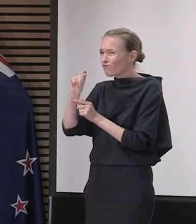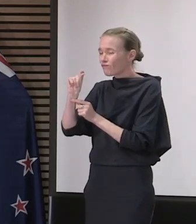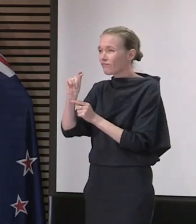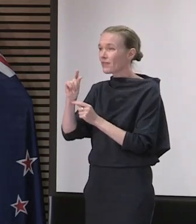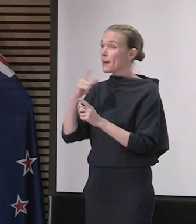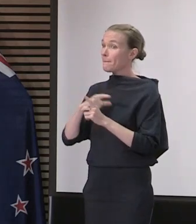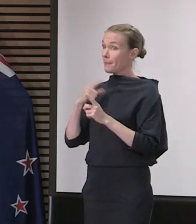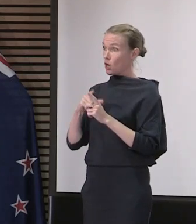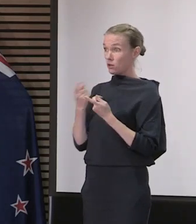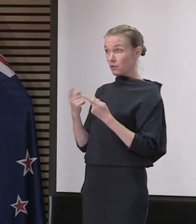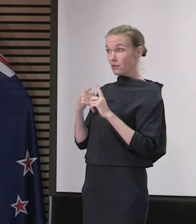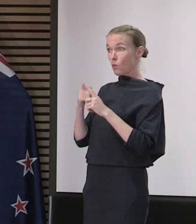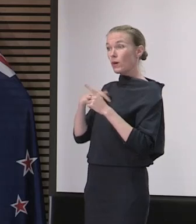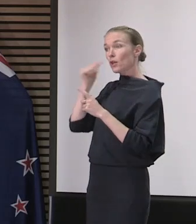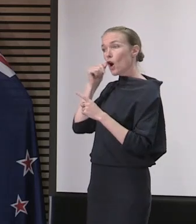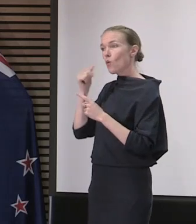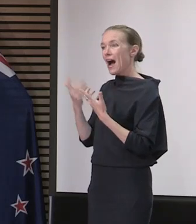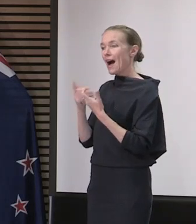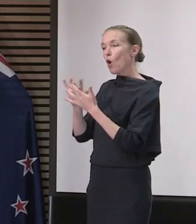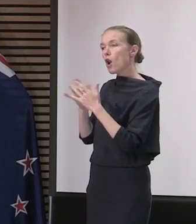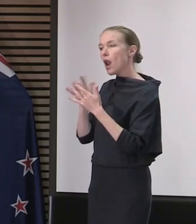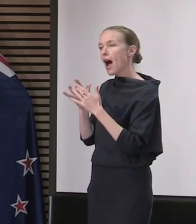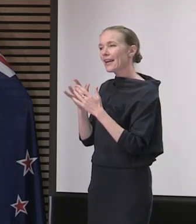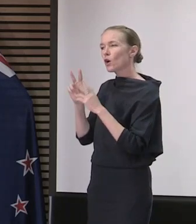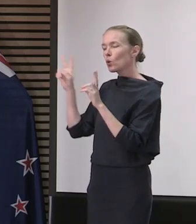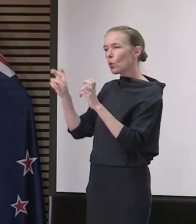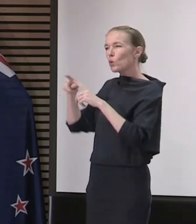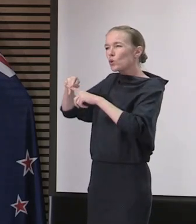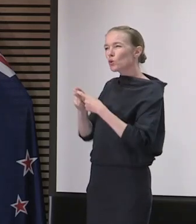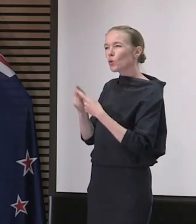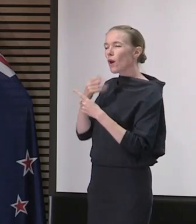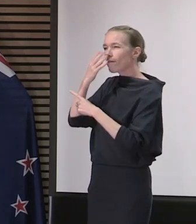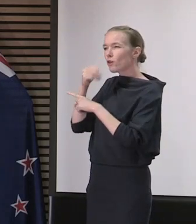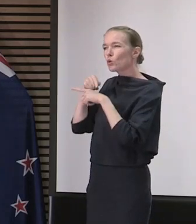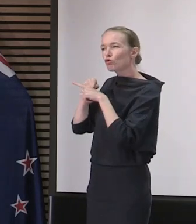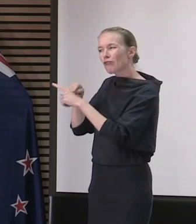this out before, that our flu tracker and our monitoring of